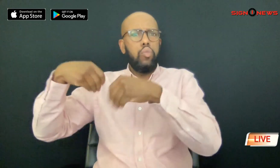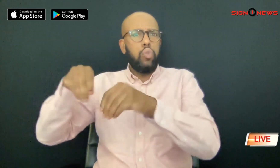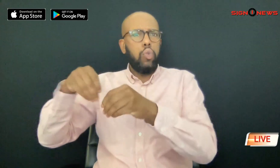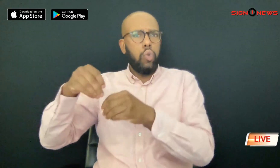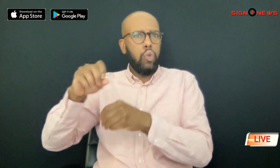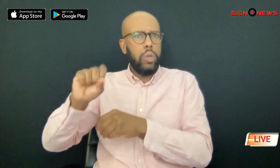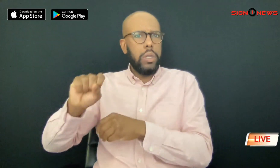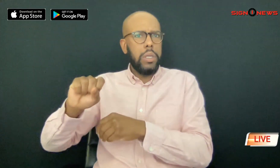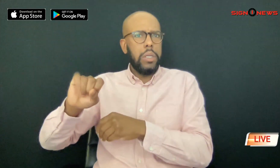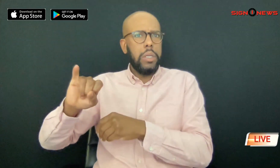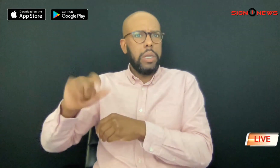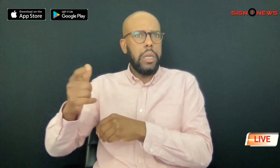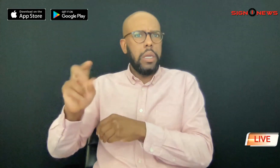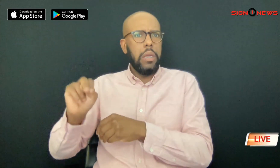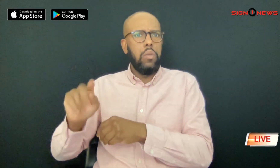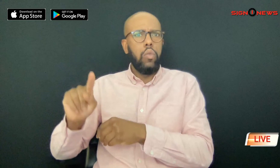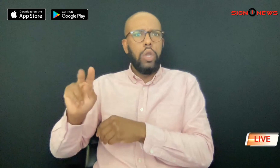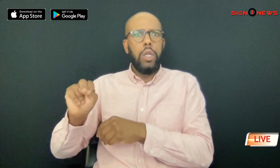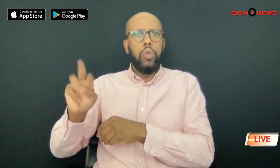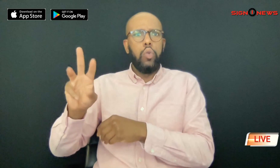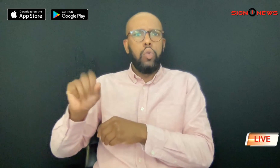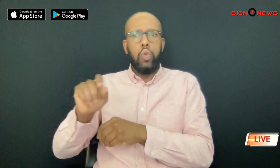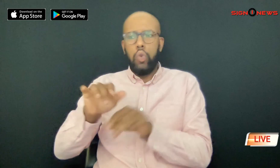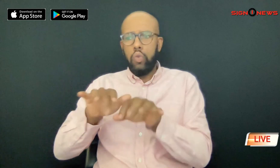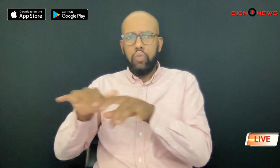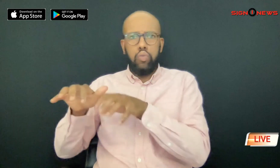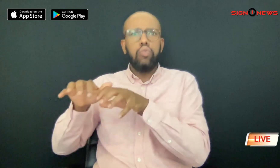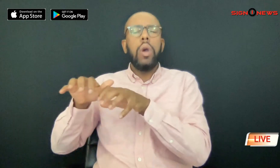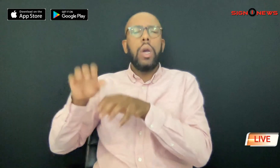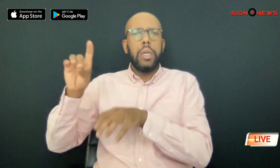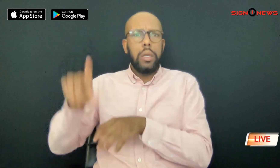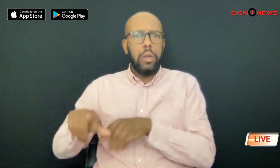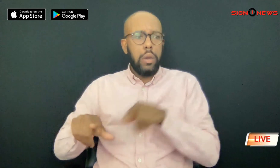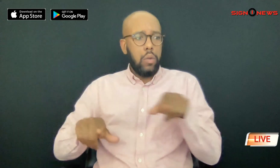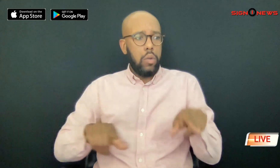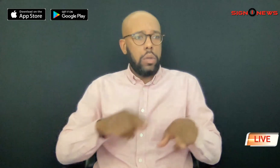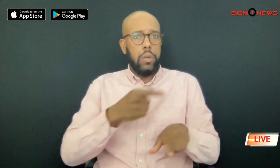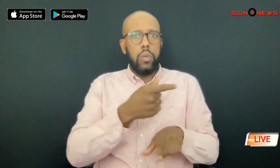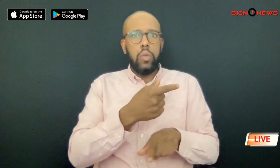by heading to the app store or Google play store on your smart phone